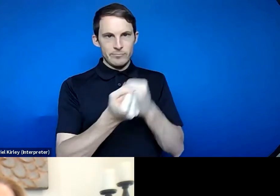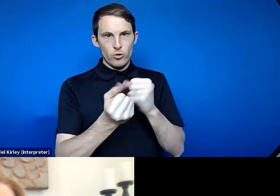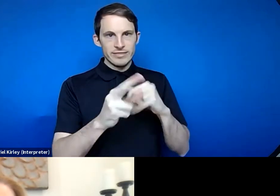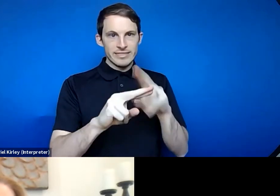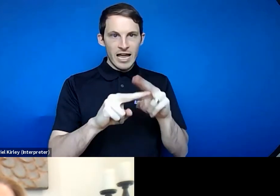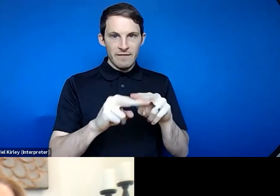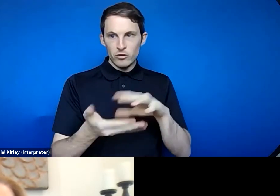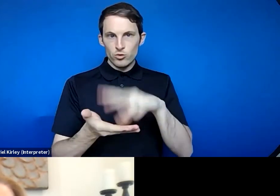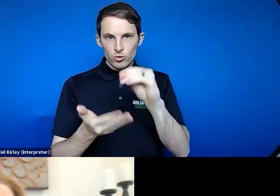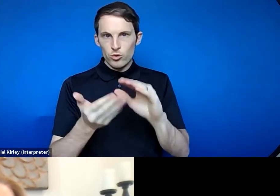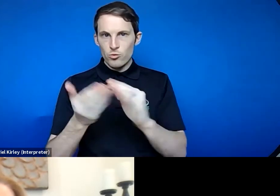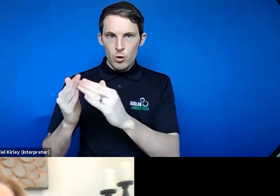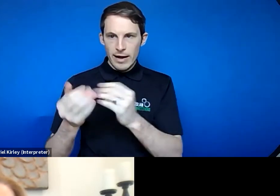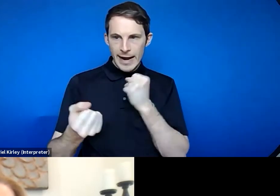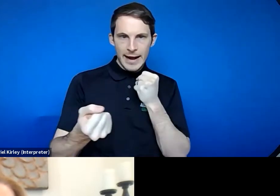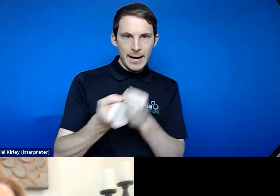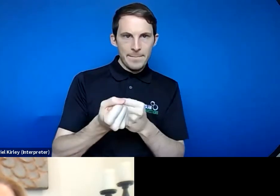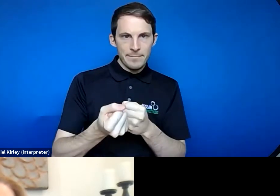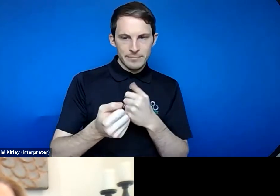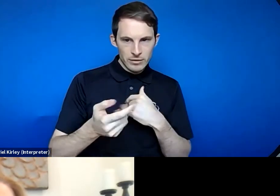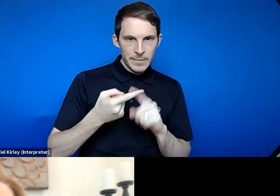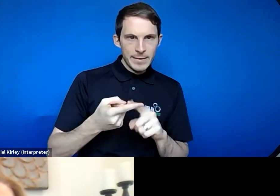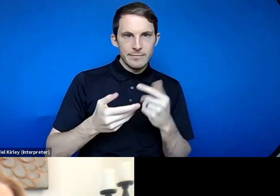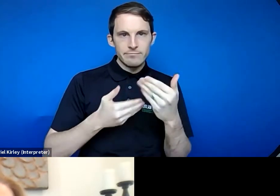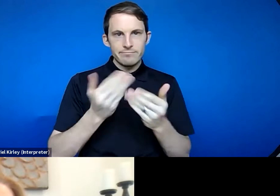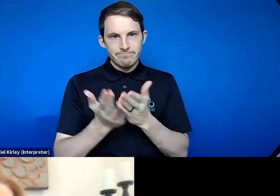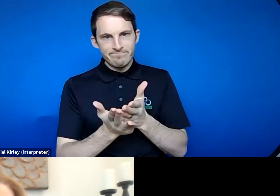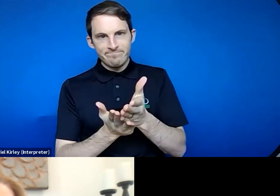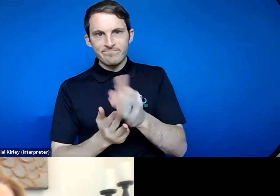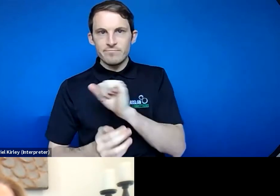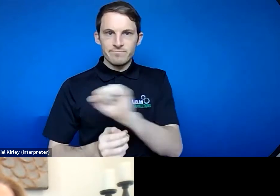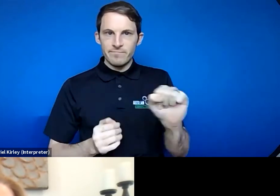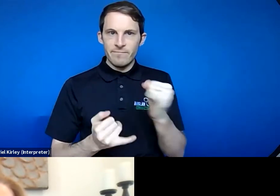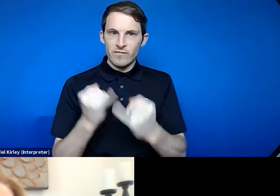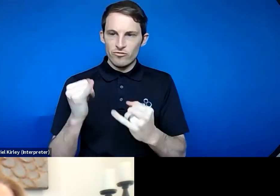communities to work their way through their intensely personal and varied challenges.